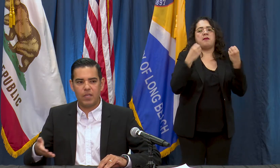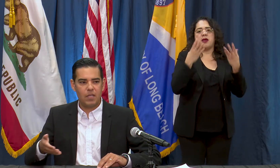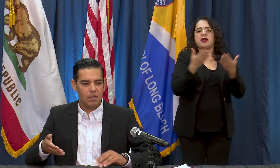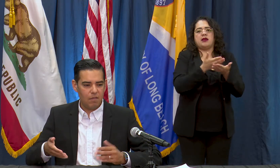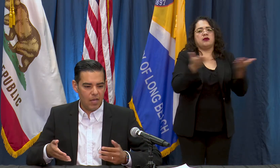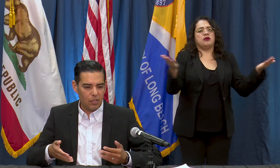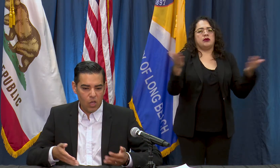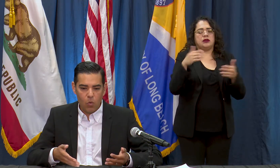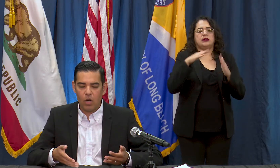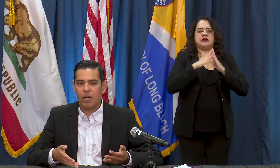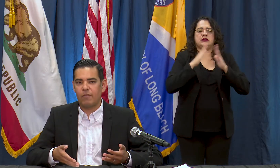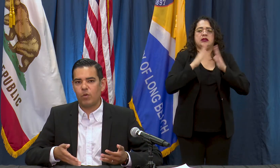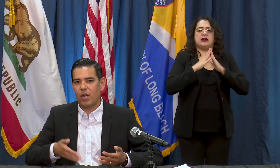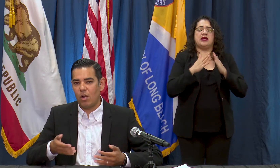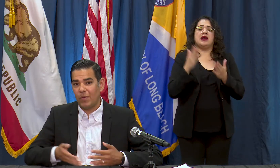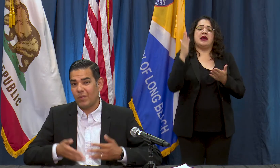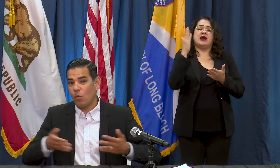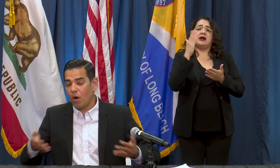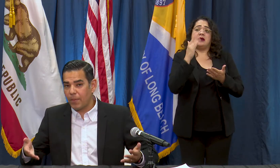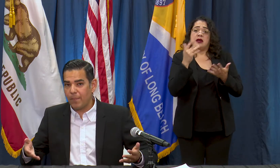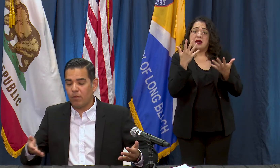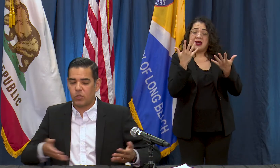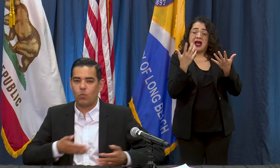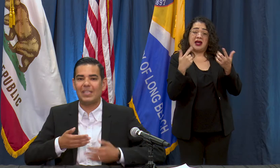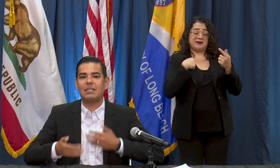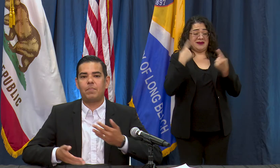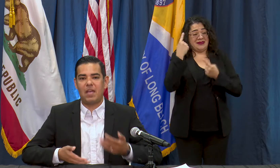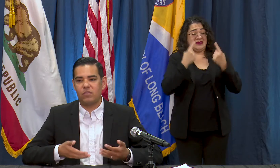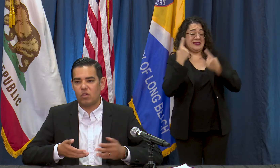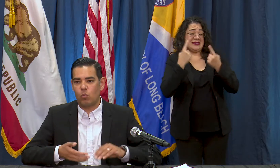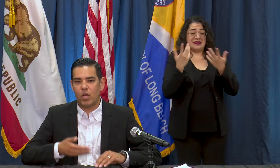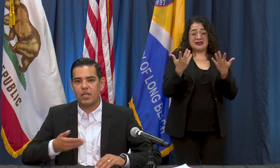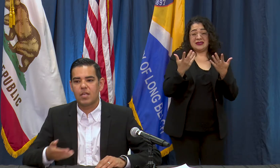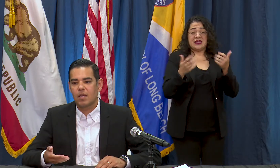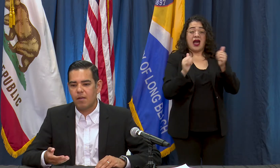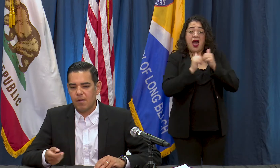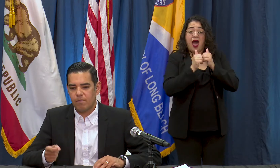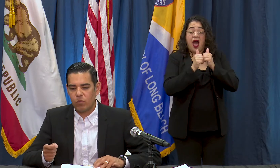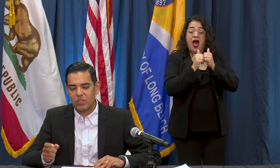lower if we want to help even more people so it really depends on what